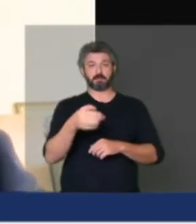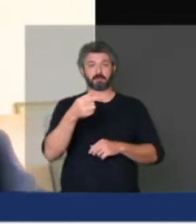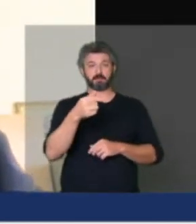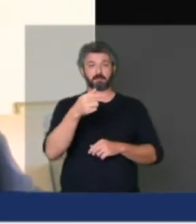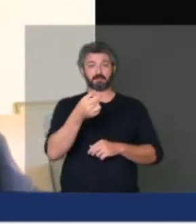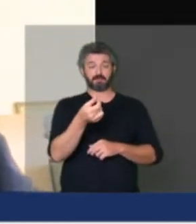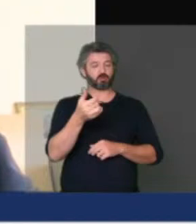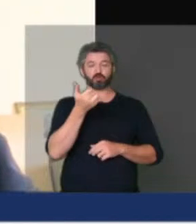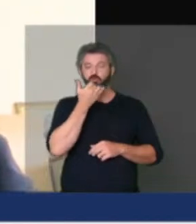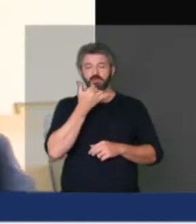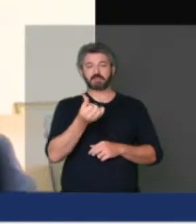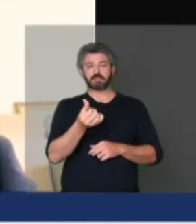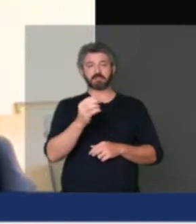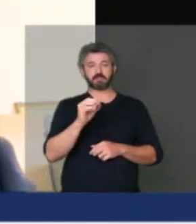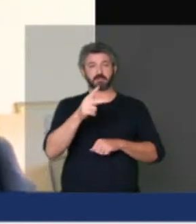PARTICIPARAM, JÁ ESTÃO PARTICIPANDO, JÁ ADERIRAM A